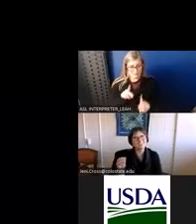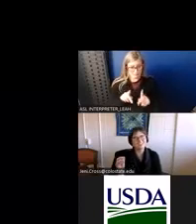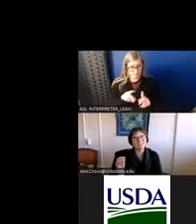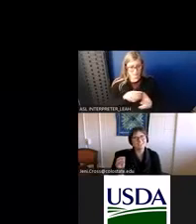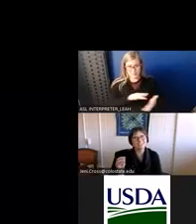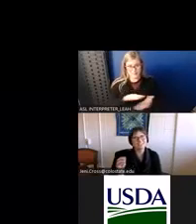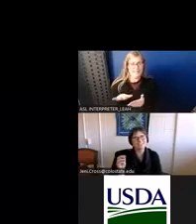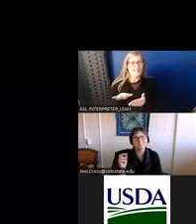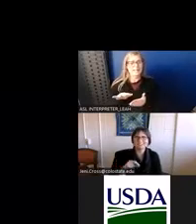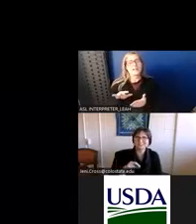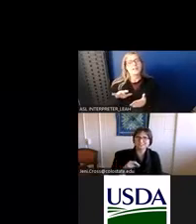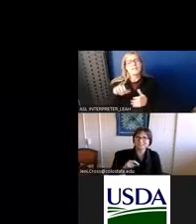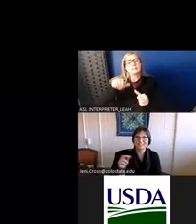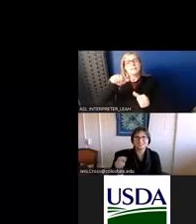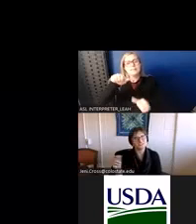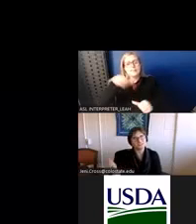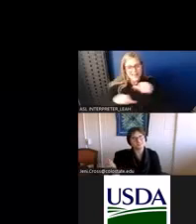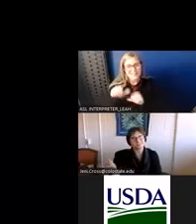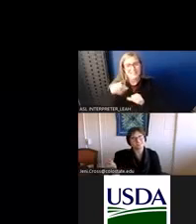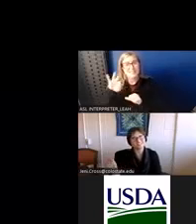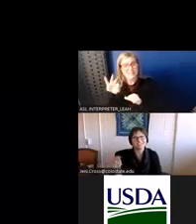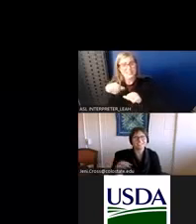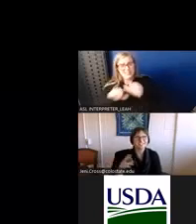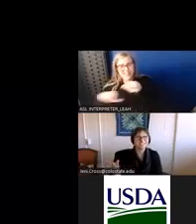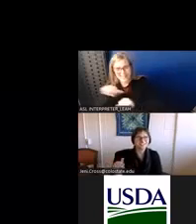not the same thing as the science team of science.